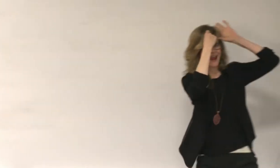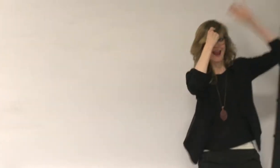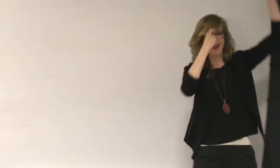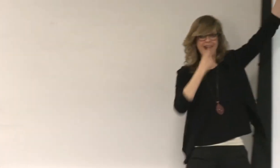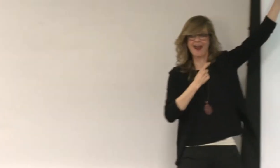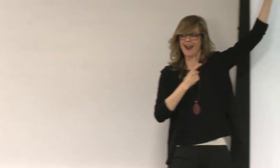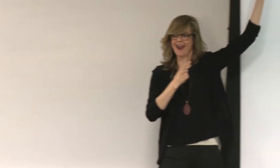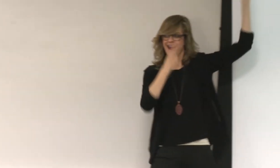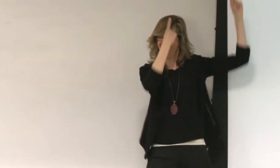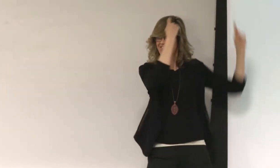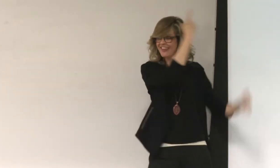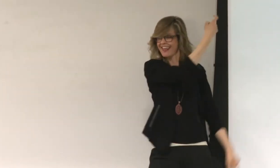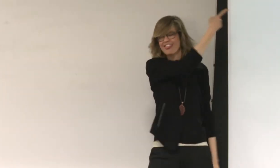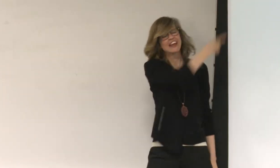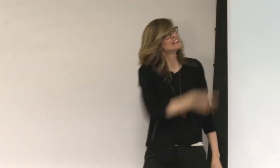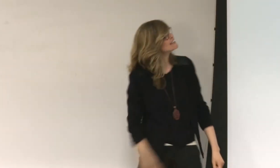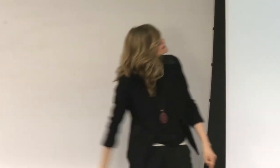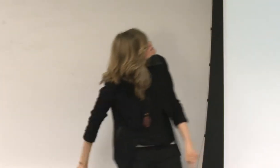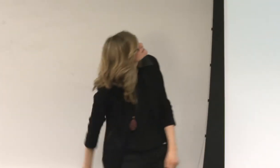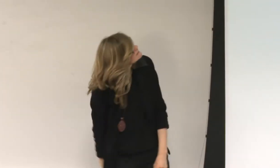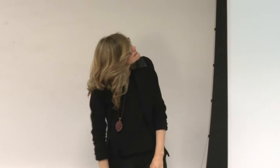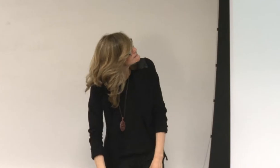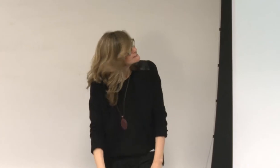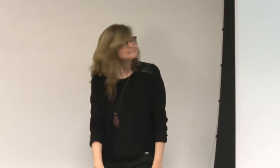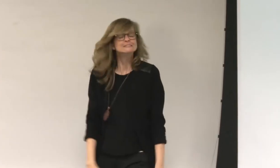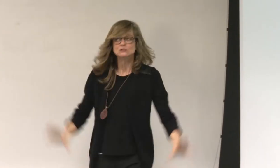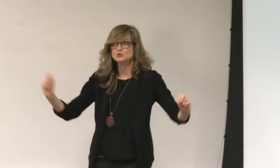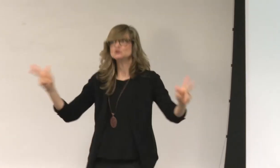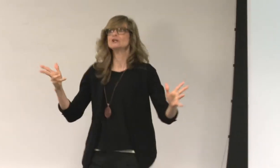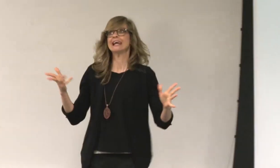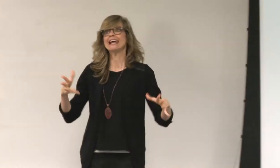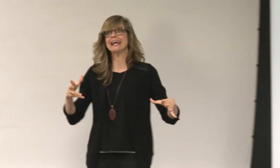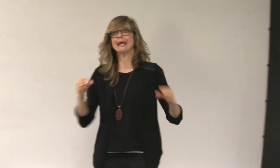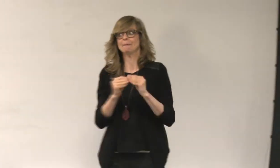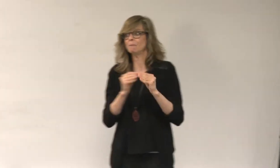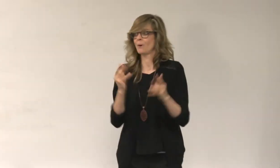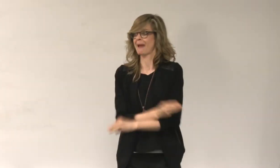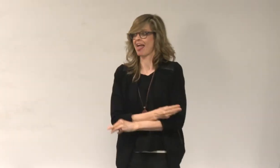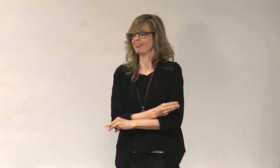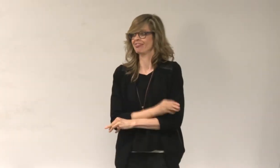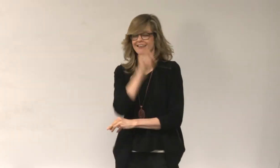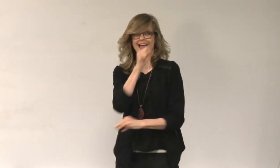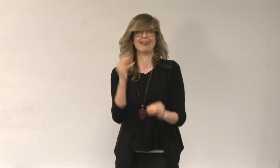HERE ARE MY THOUGHTS THAT I WAS THINKING AT THE TIME. OK, LET'S TAKE MORE MATH CLASSES.